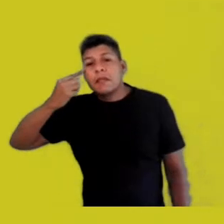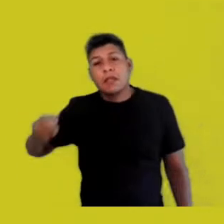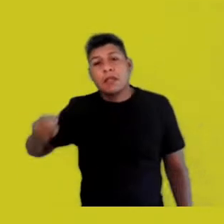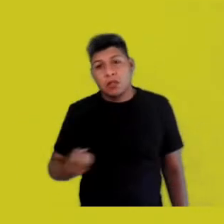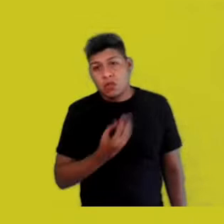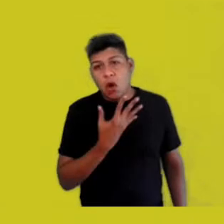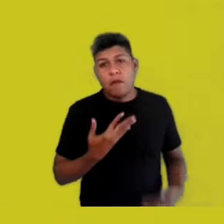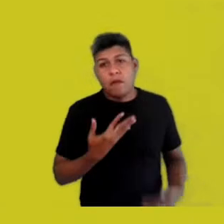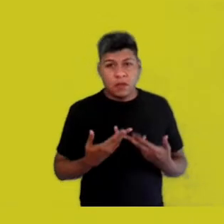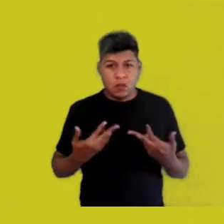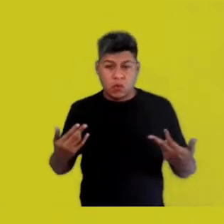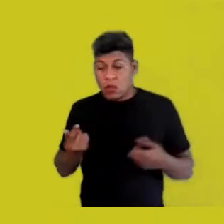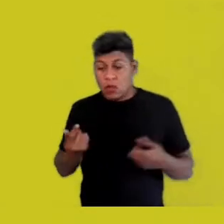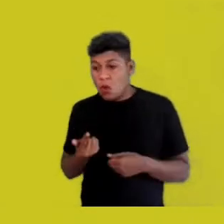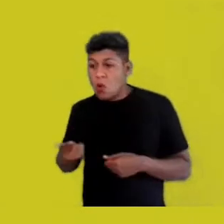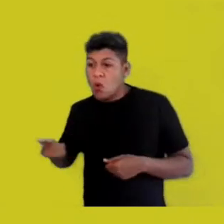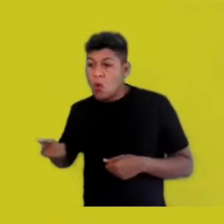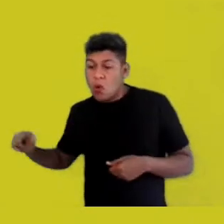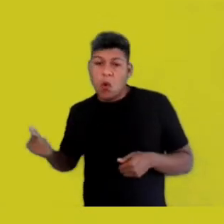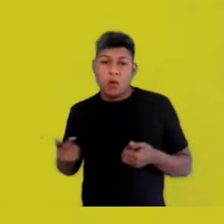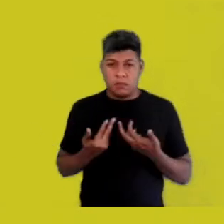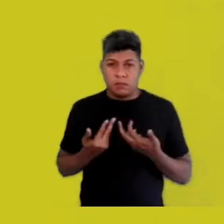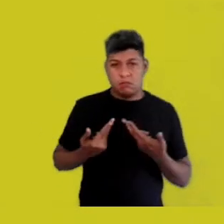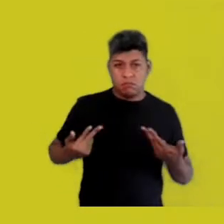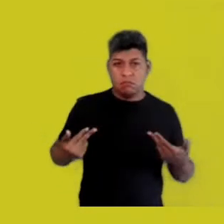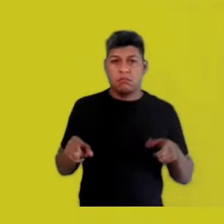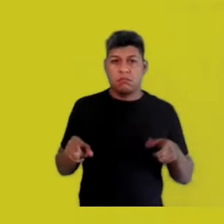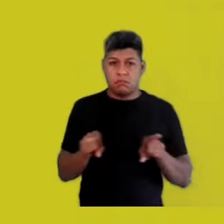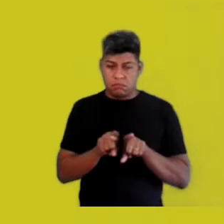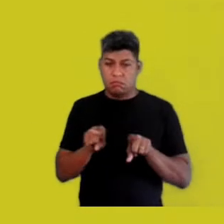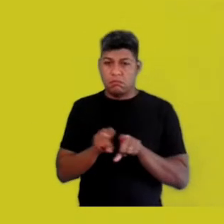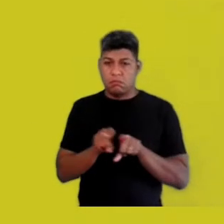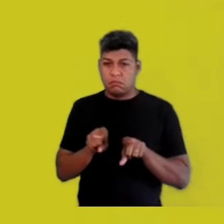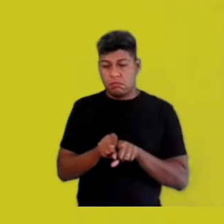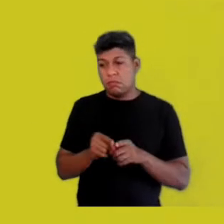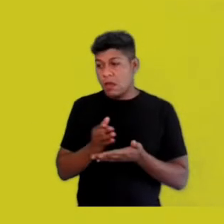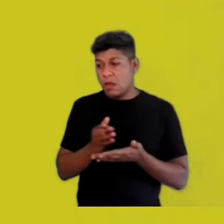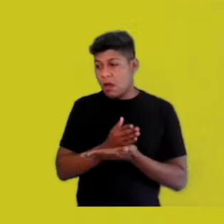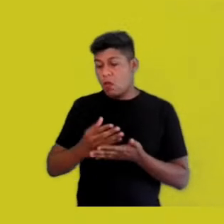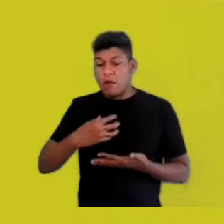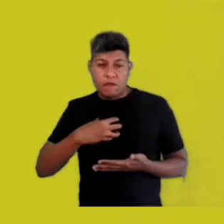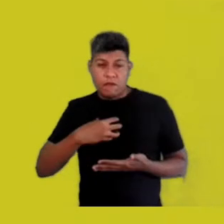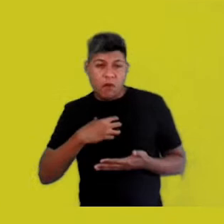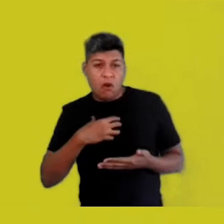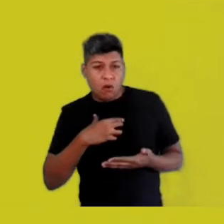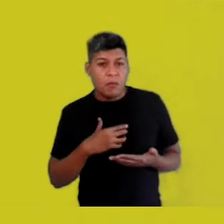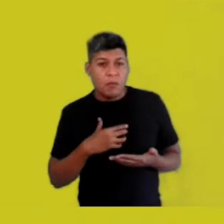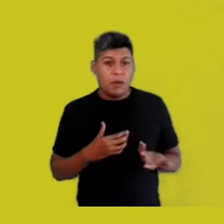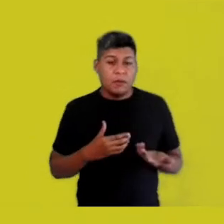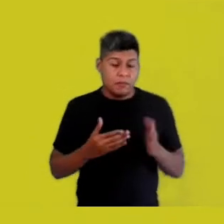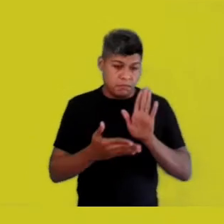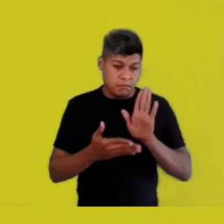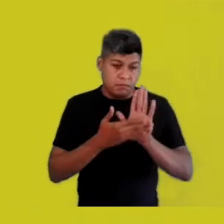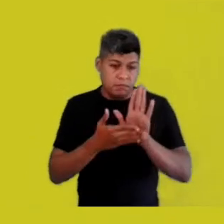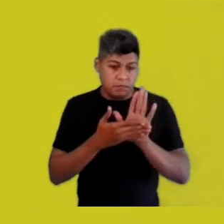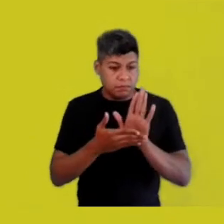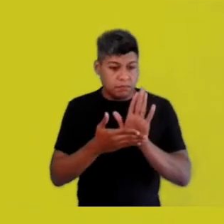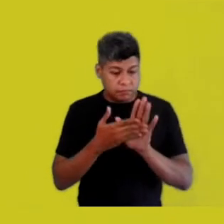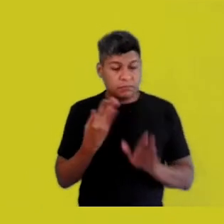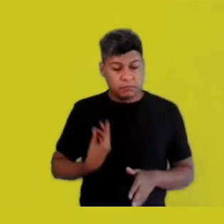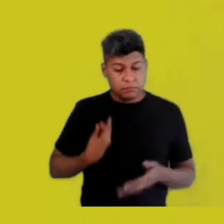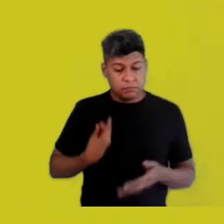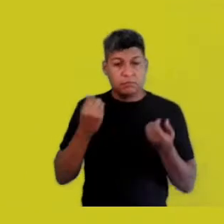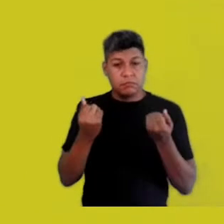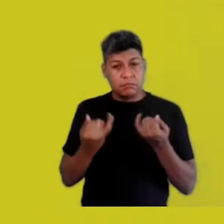and somehow meeting a few purposes that were put since the beginning.